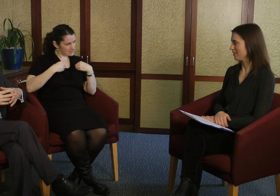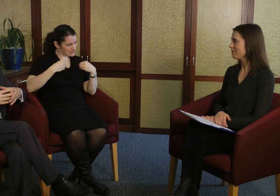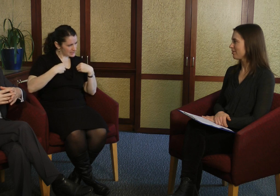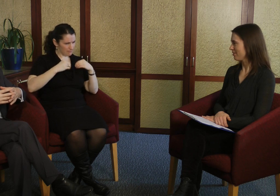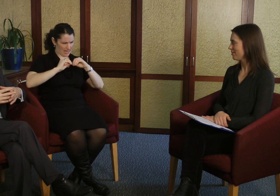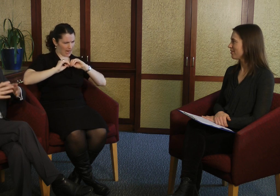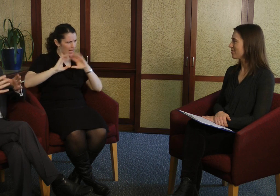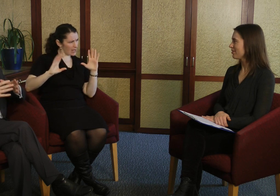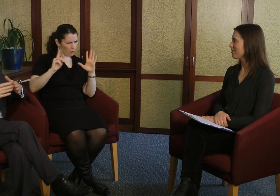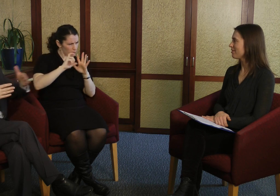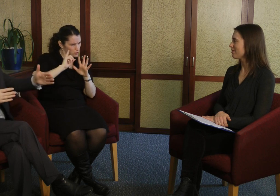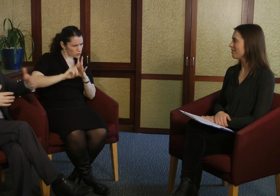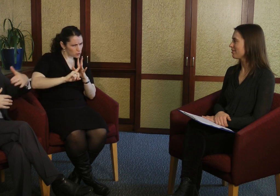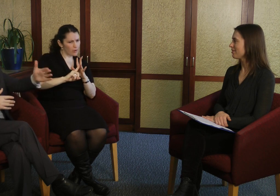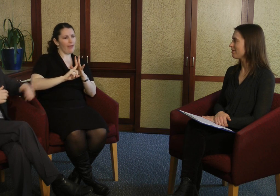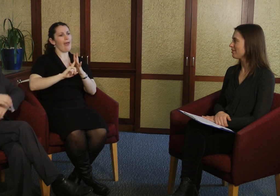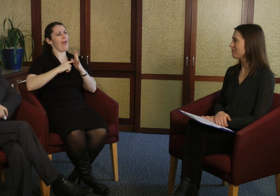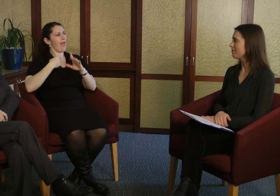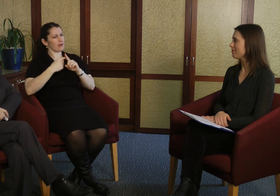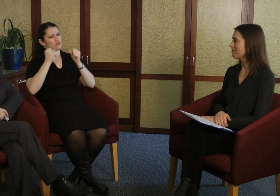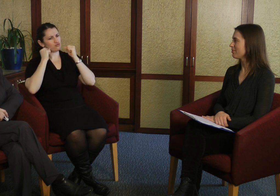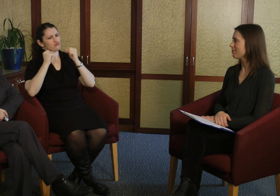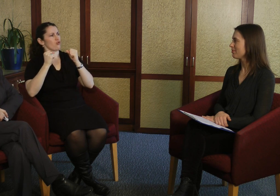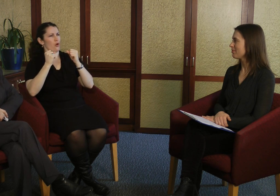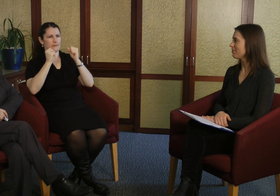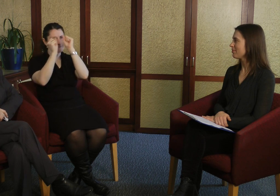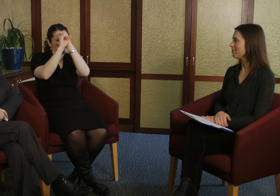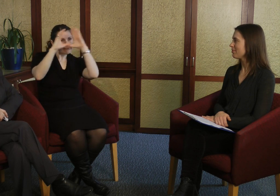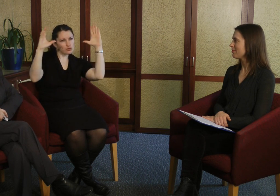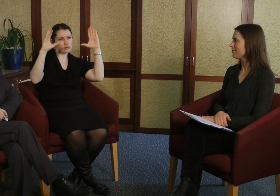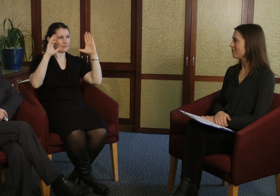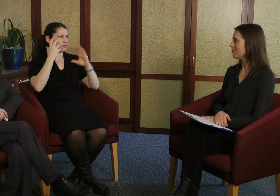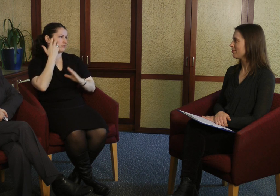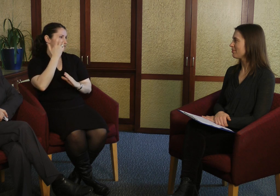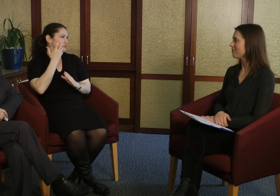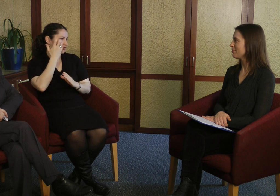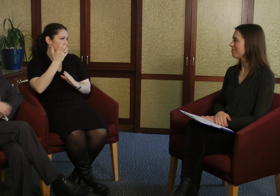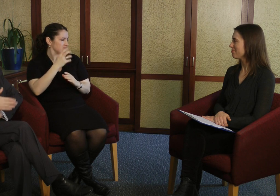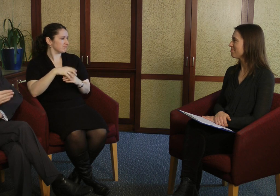having a really clear vision for where we want to go to that ultimately is around those